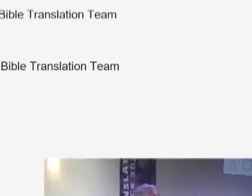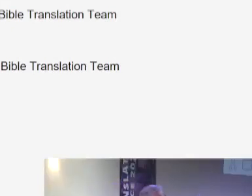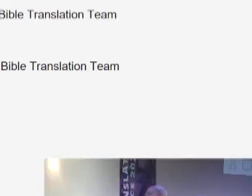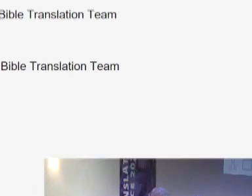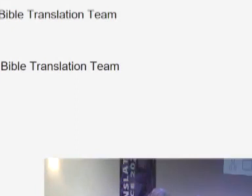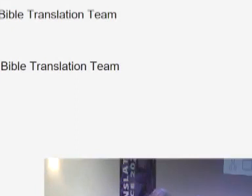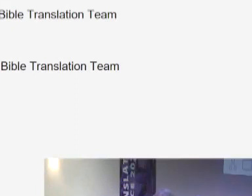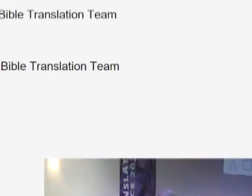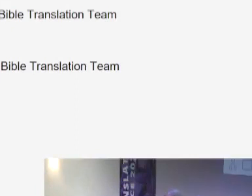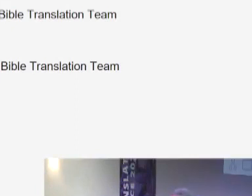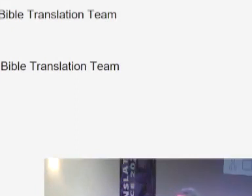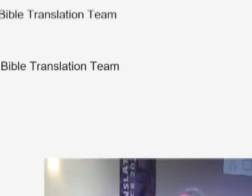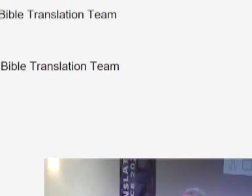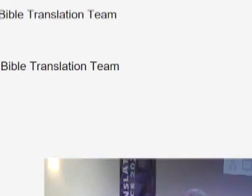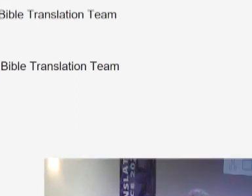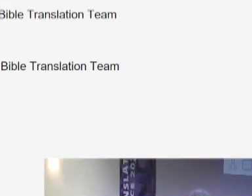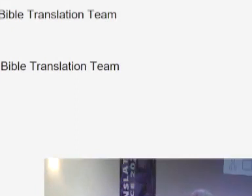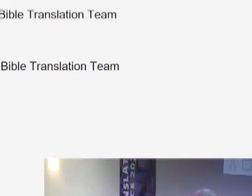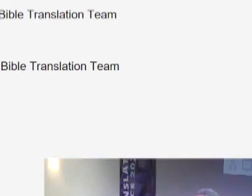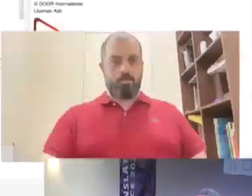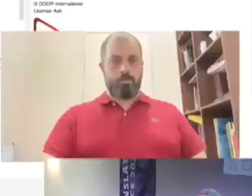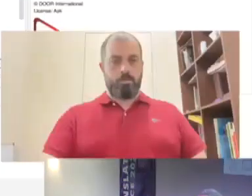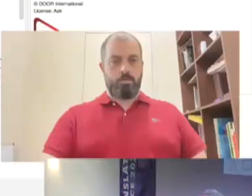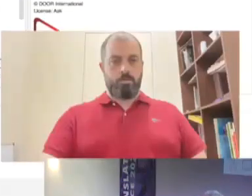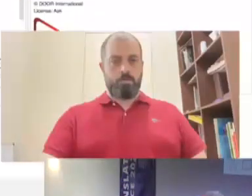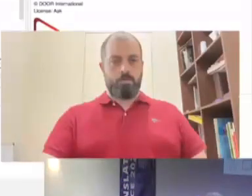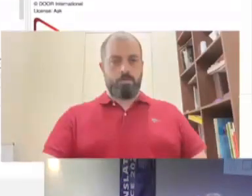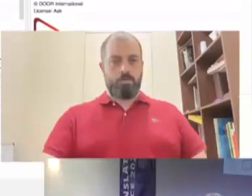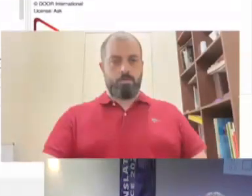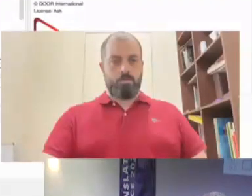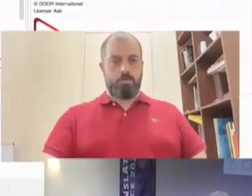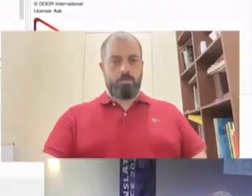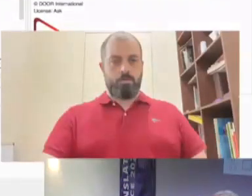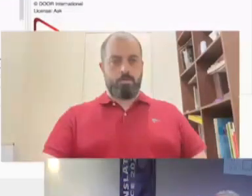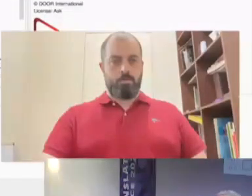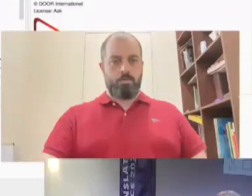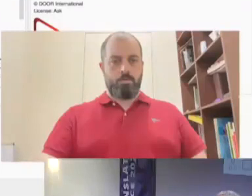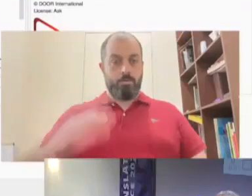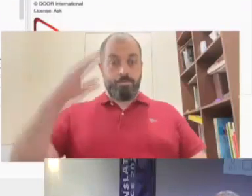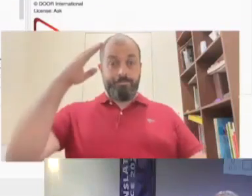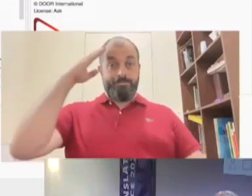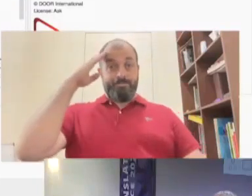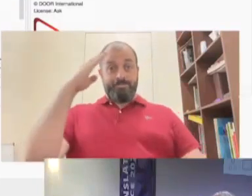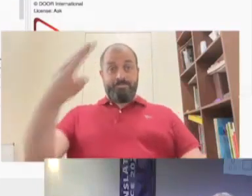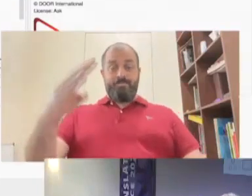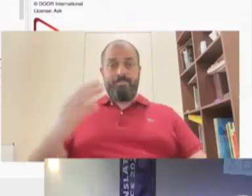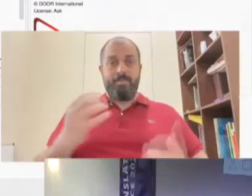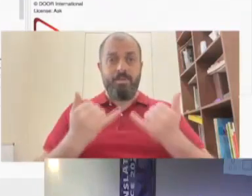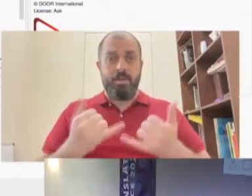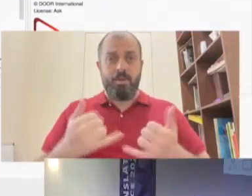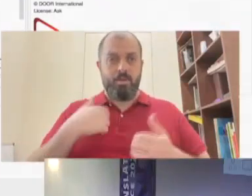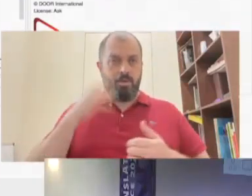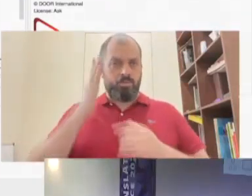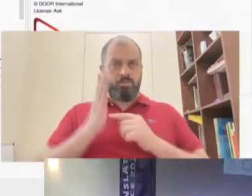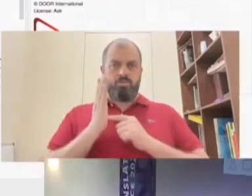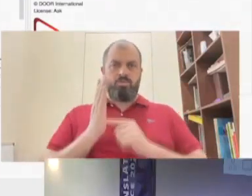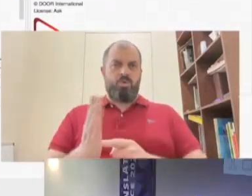So I'll turn it over to him now.